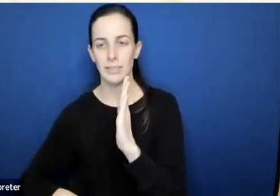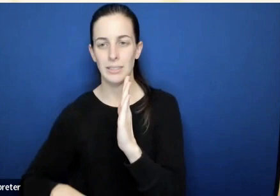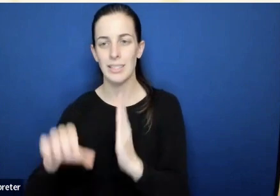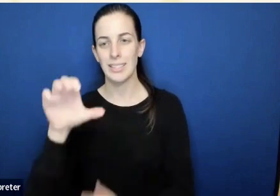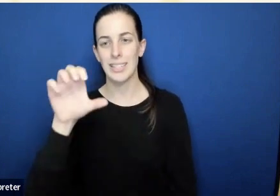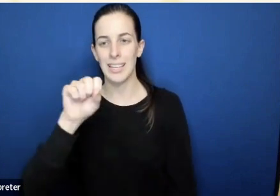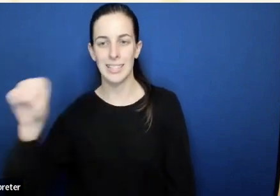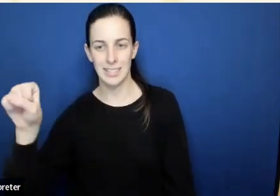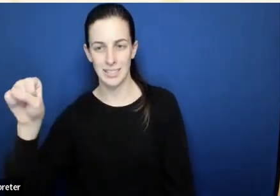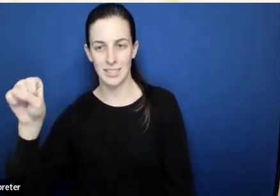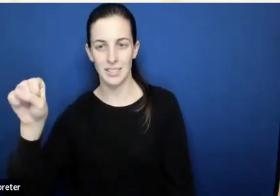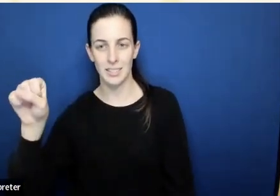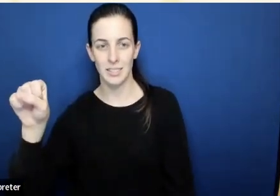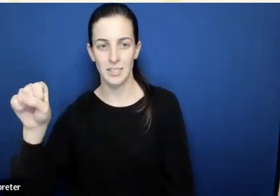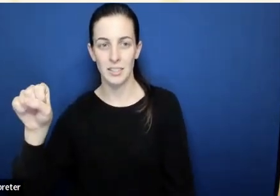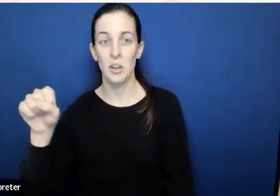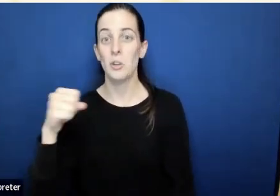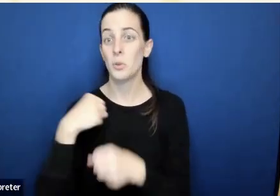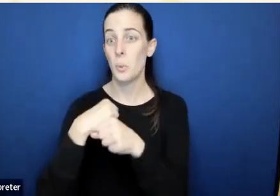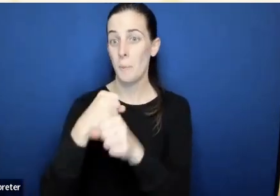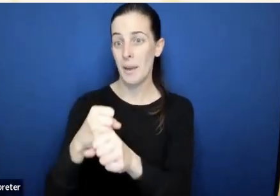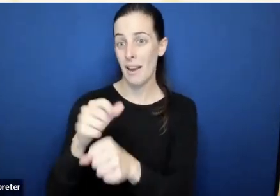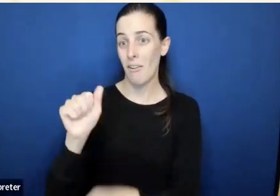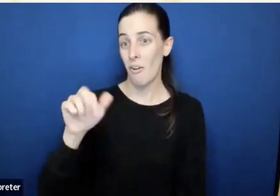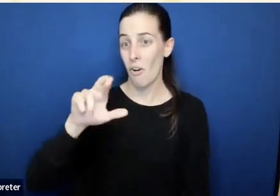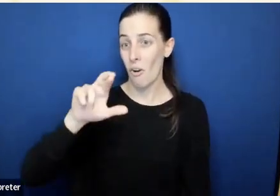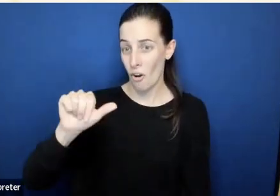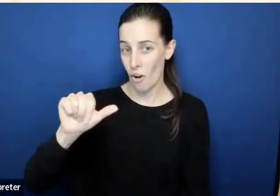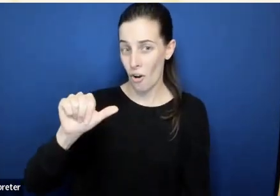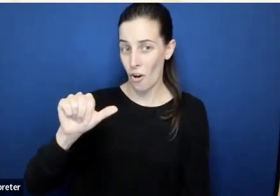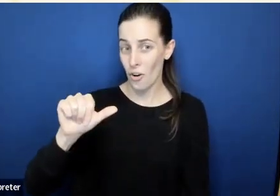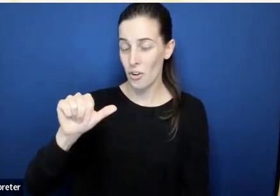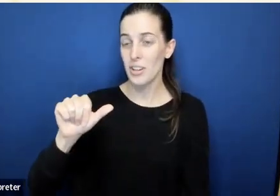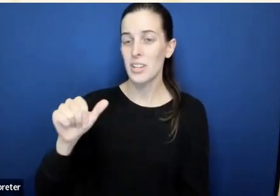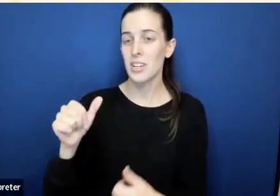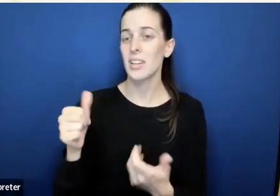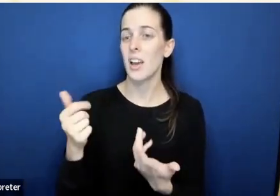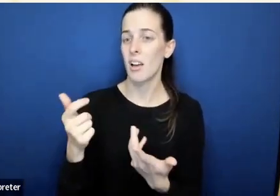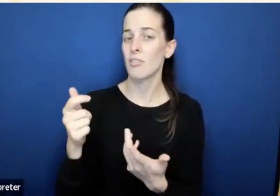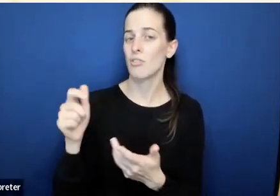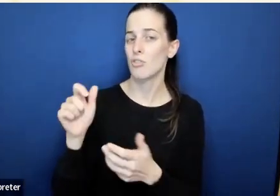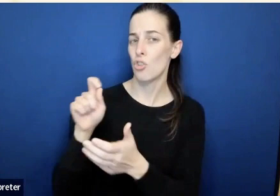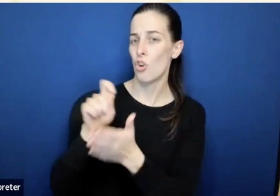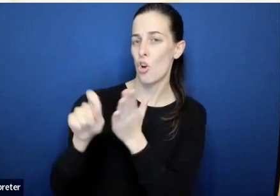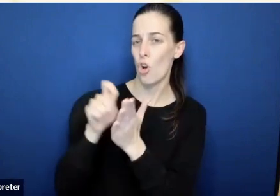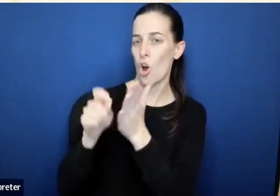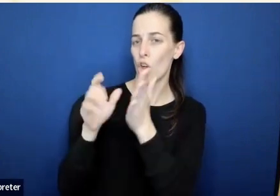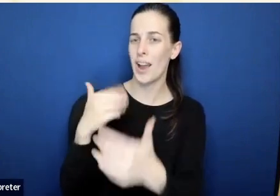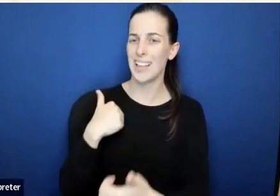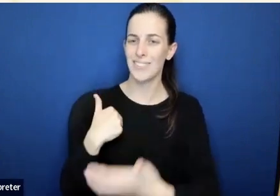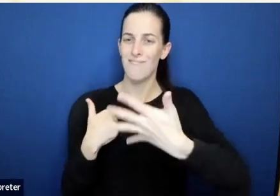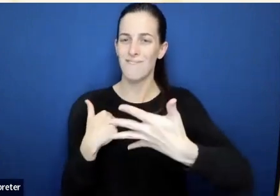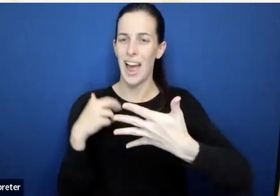To make optimal use of ARIA, the author should follow five rules of ARIA. So what are they?